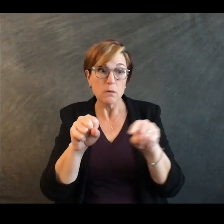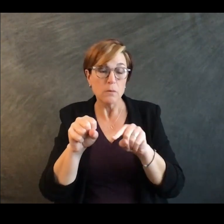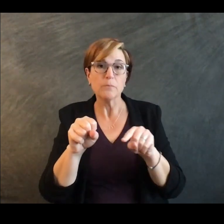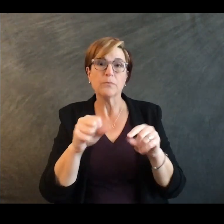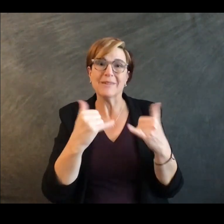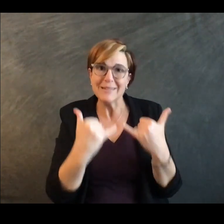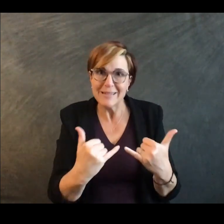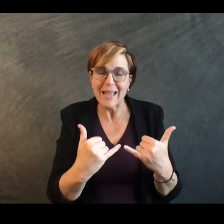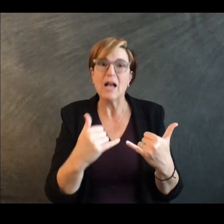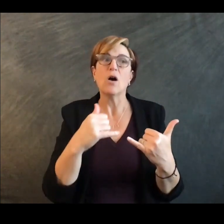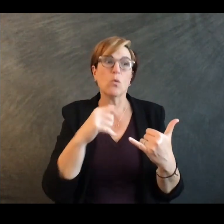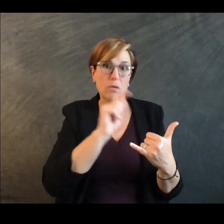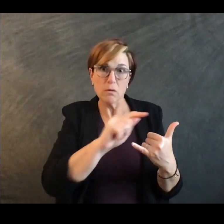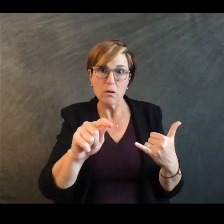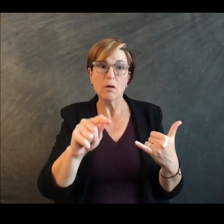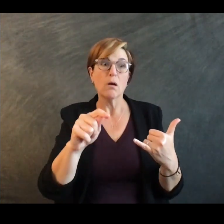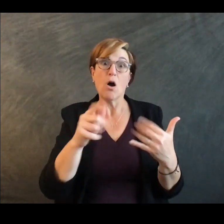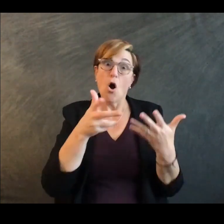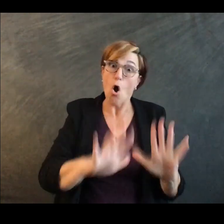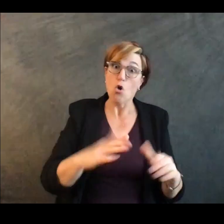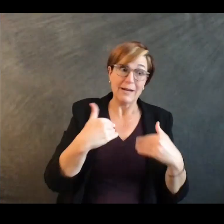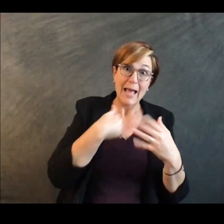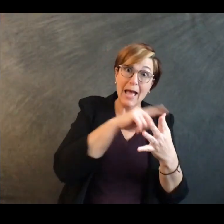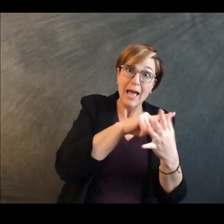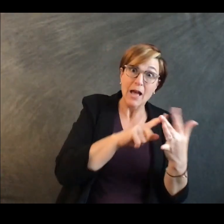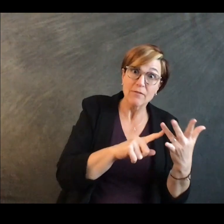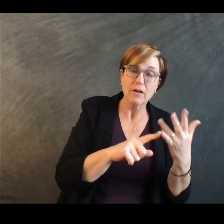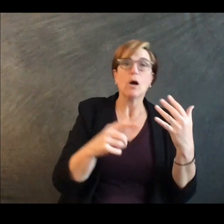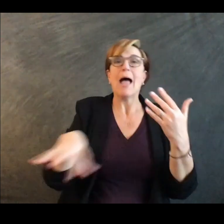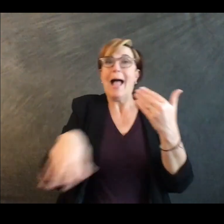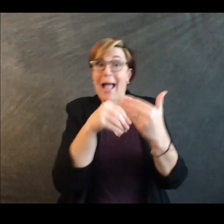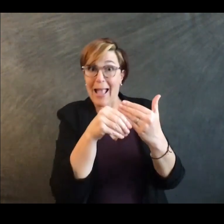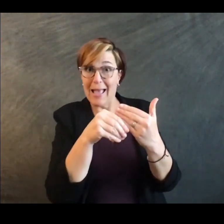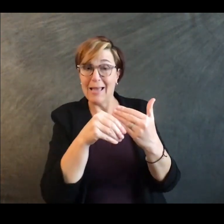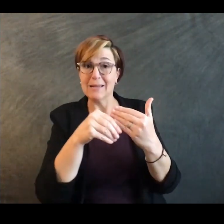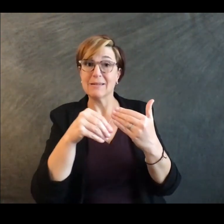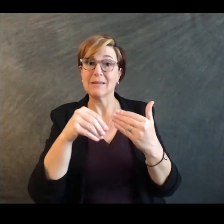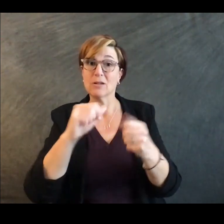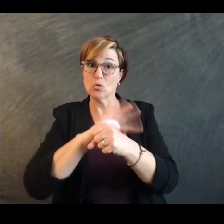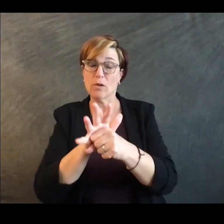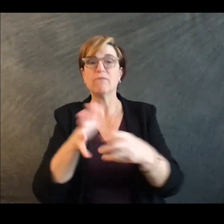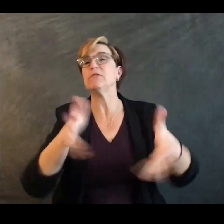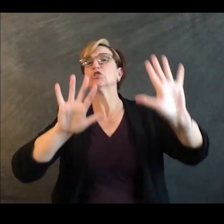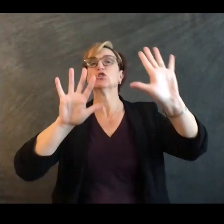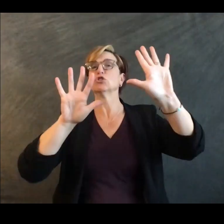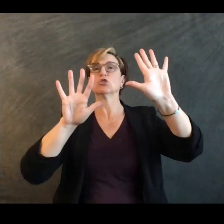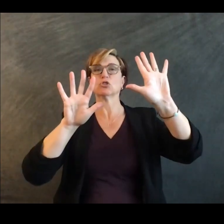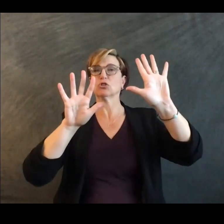lead to death they are just those very comorbidities that are unfortunately disproportionately prevalent in the